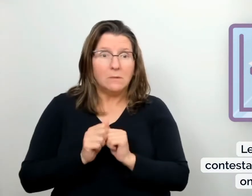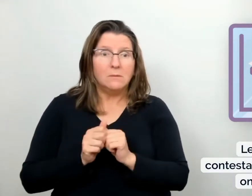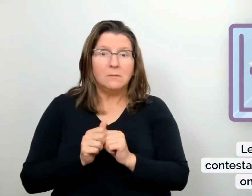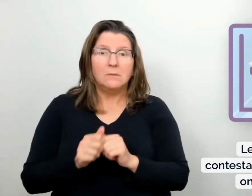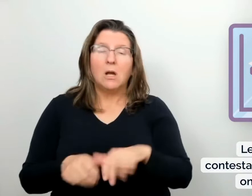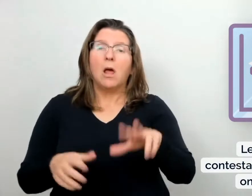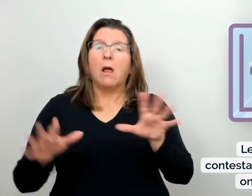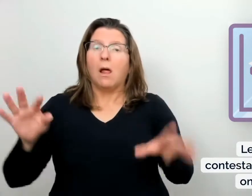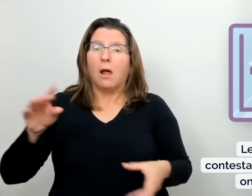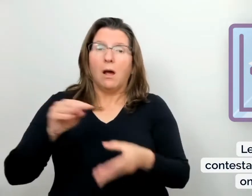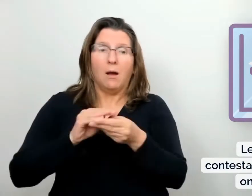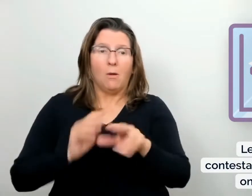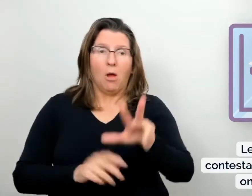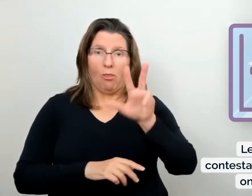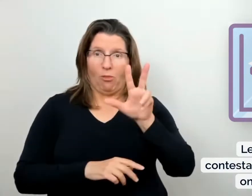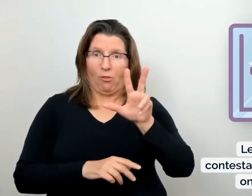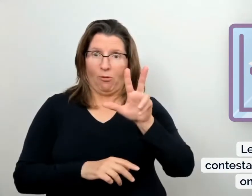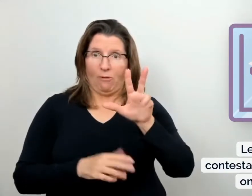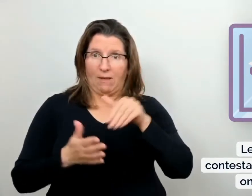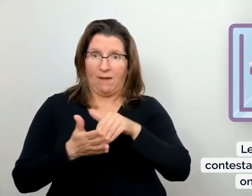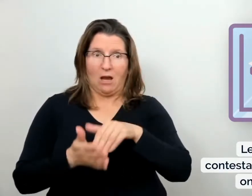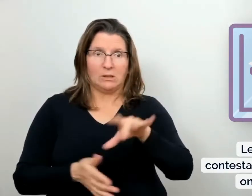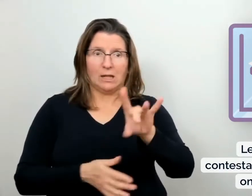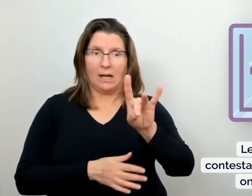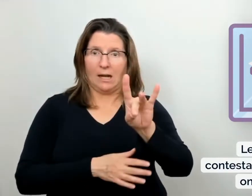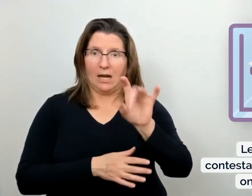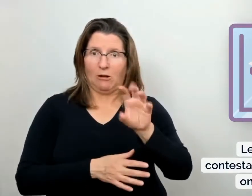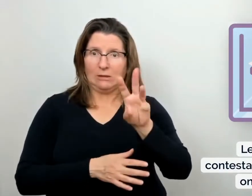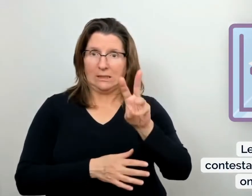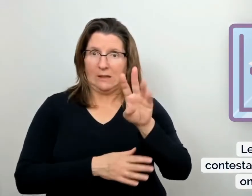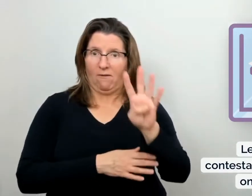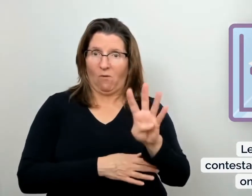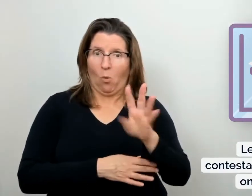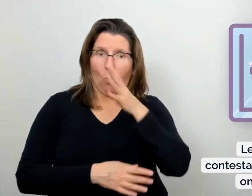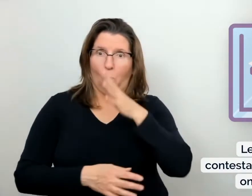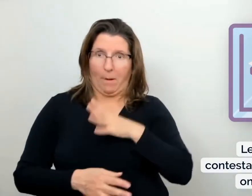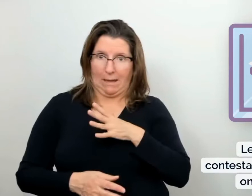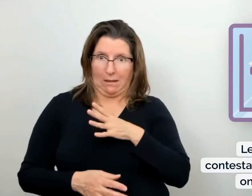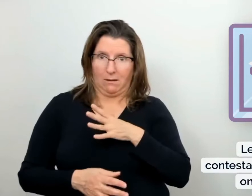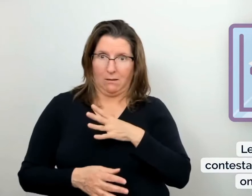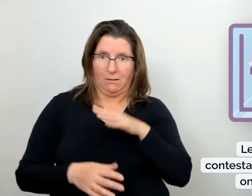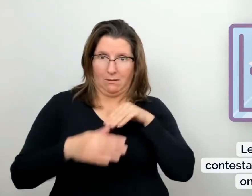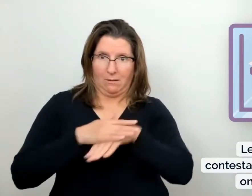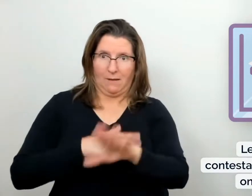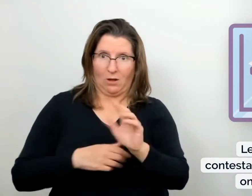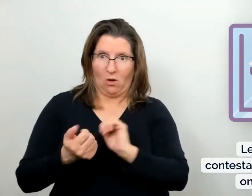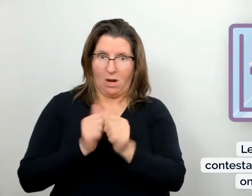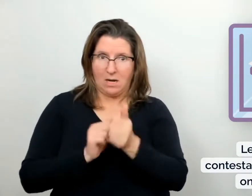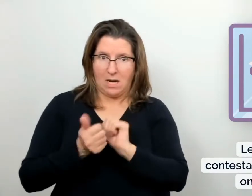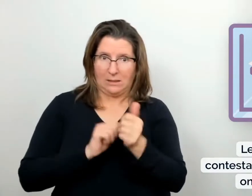3, 864 women participated in the contest.